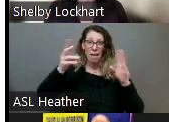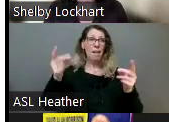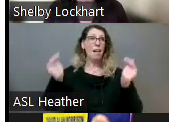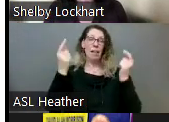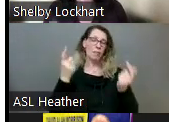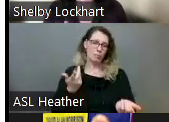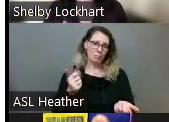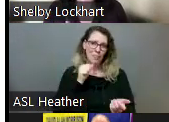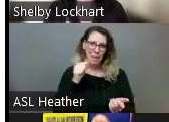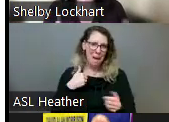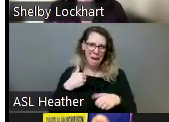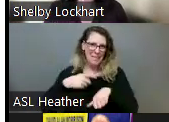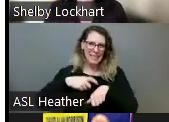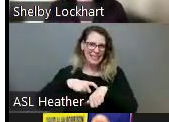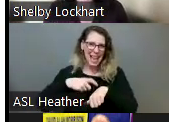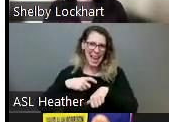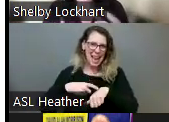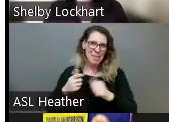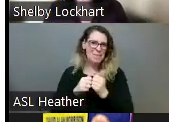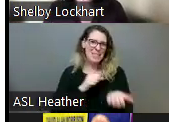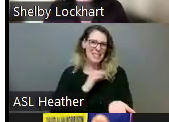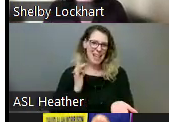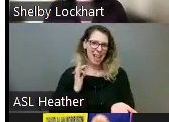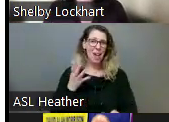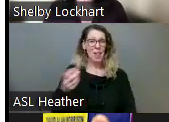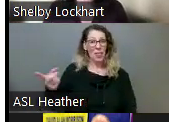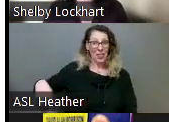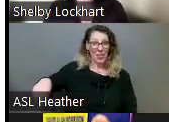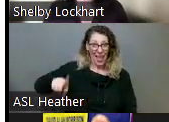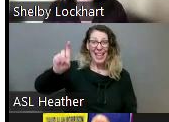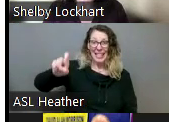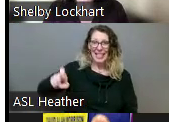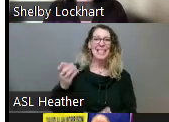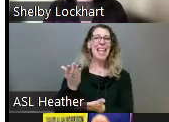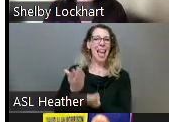have a lot of time with the staff and they need the evidence-based practices that will